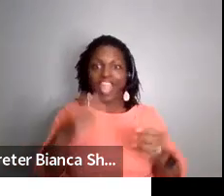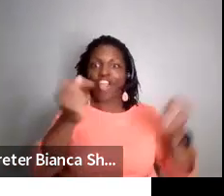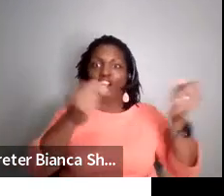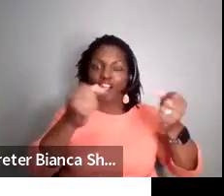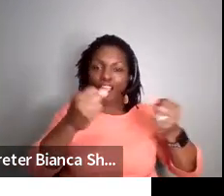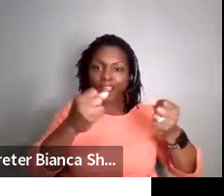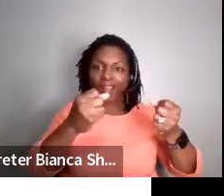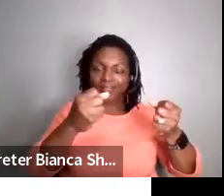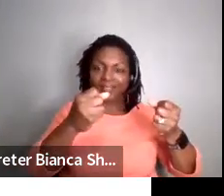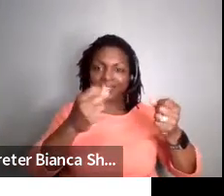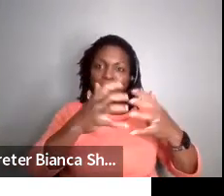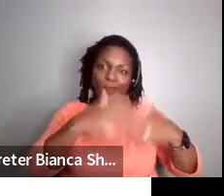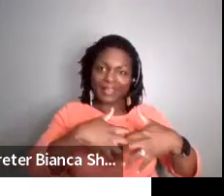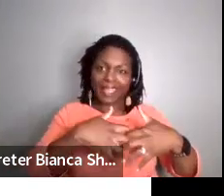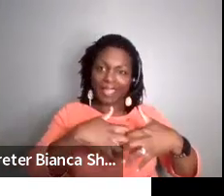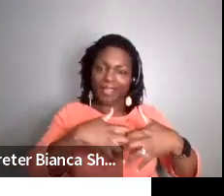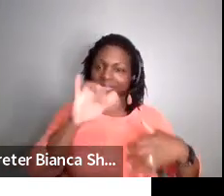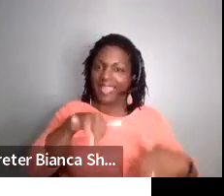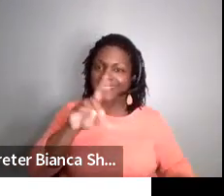That's what disabled is not able to work anymore.